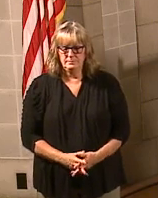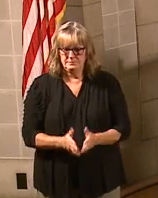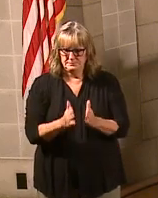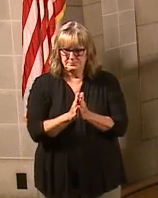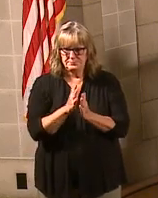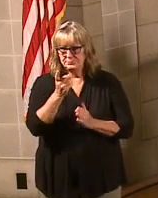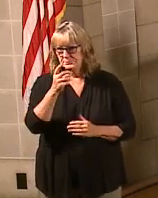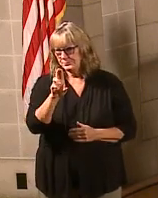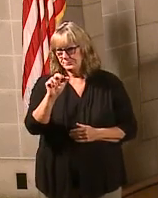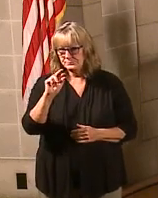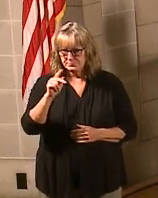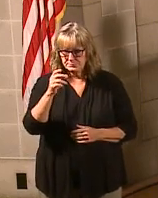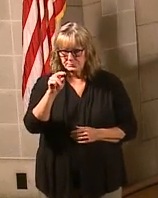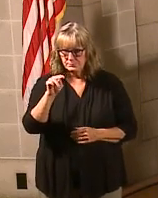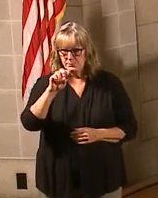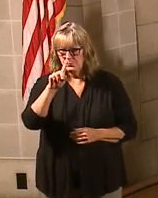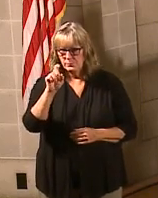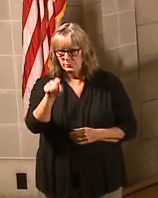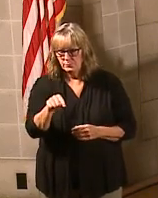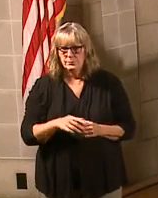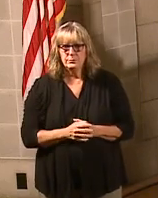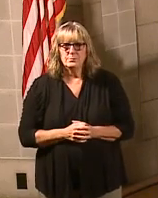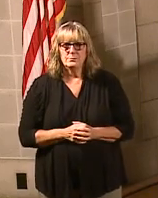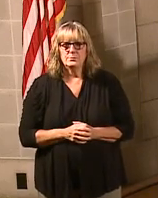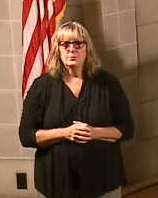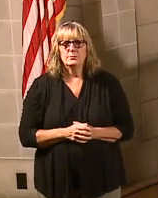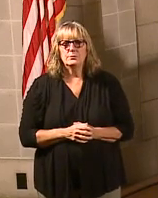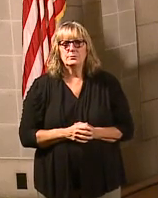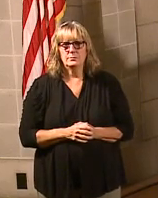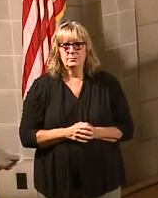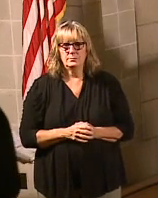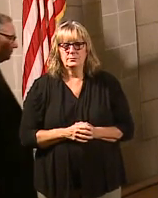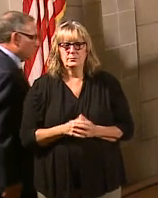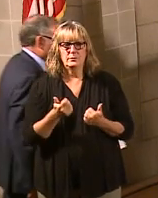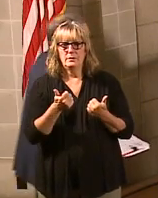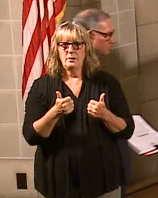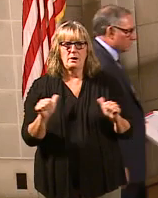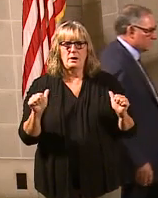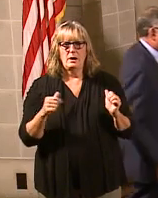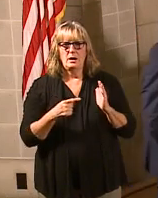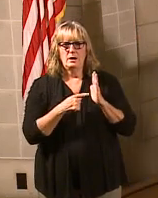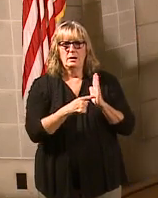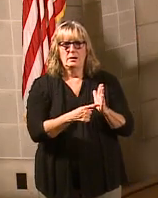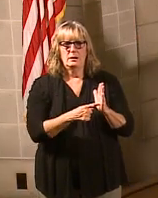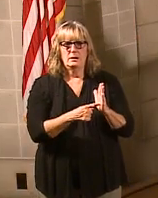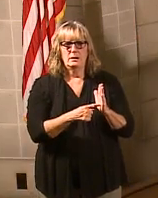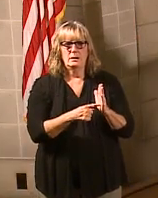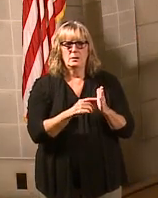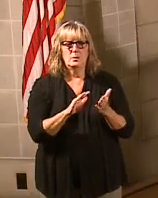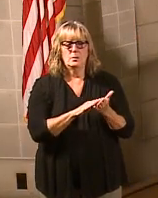IN ANY SETTING, THE KIDS ARE AT